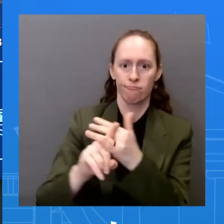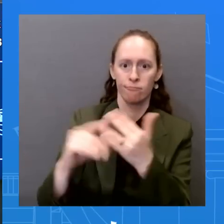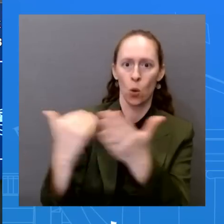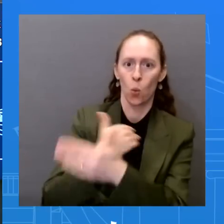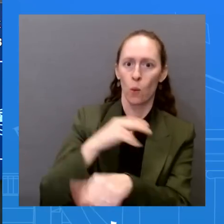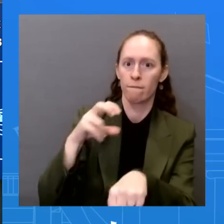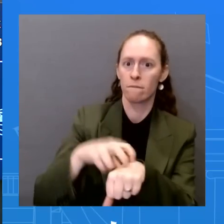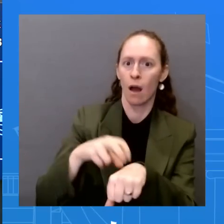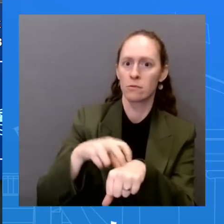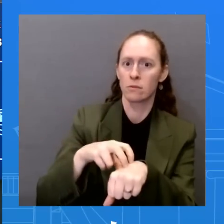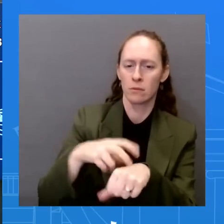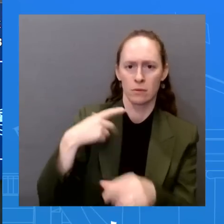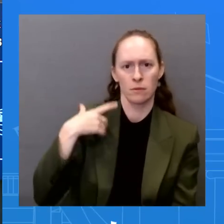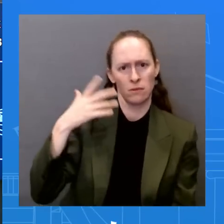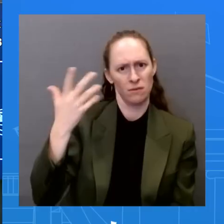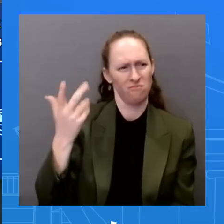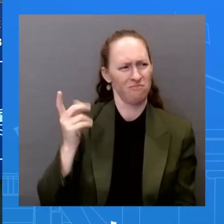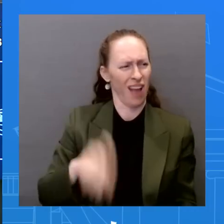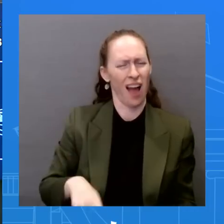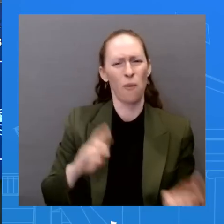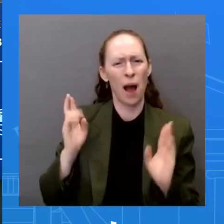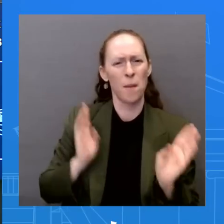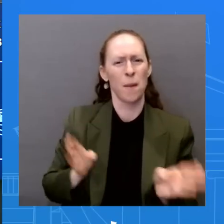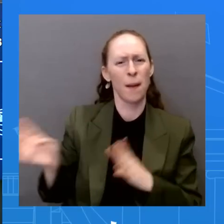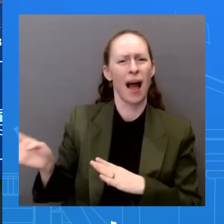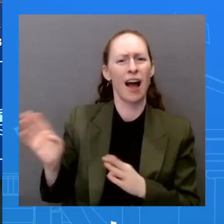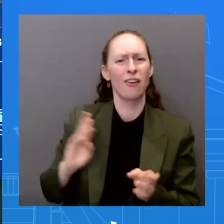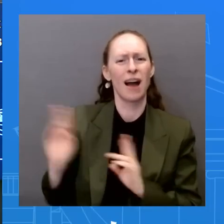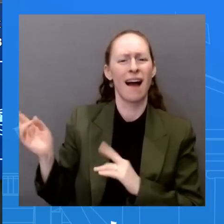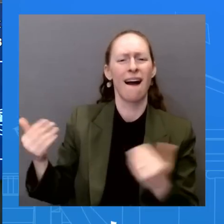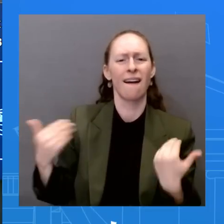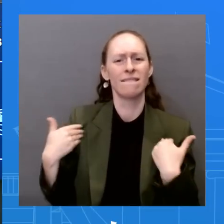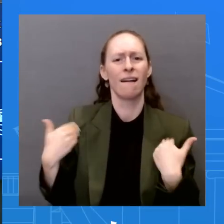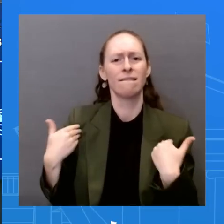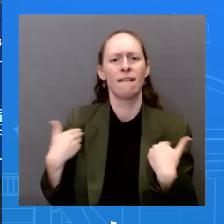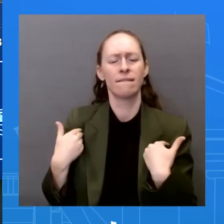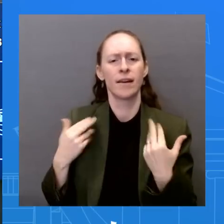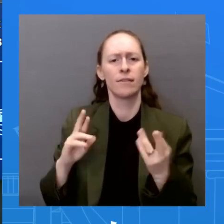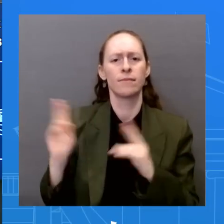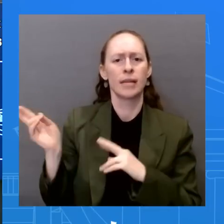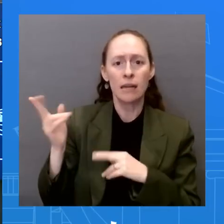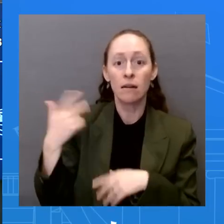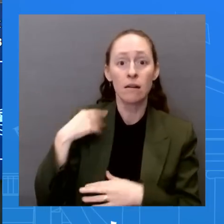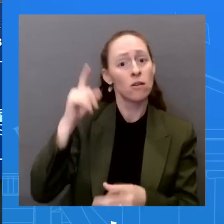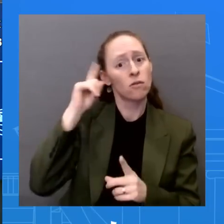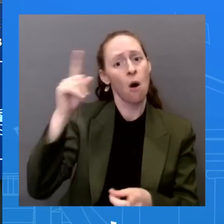and have it more available if needed during this event. Also, there's a number of other things that we're pursuing --